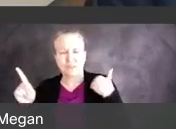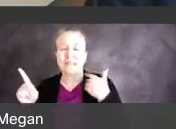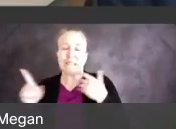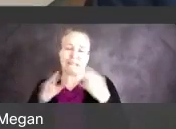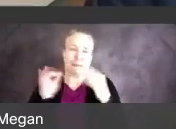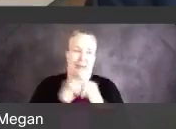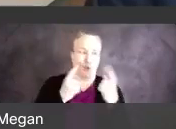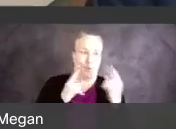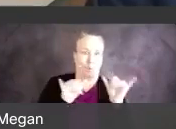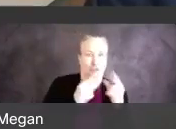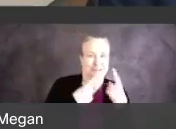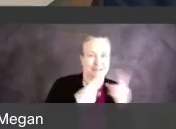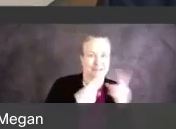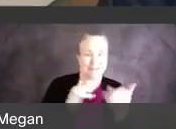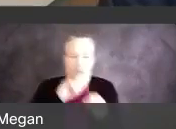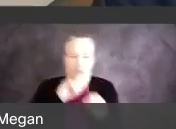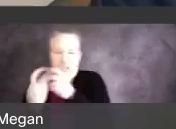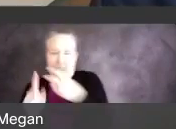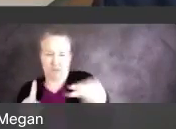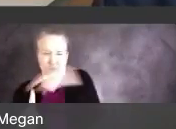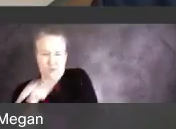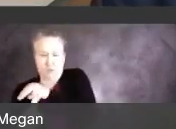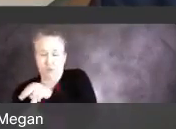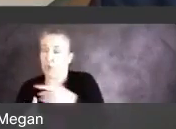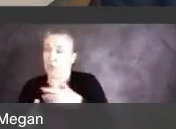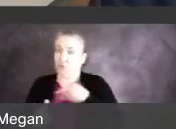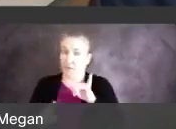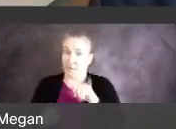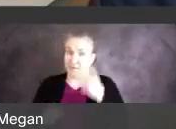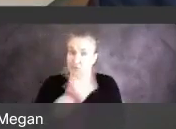you know do you think that this is the right metric to be using or is this kind of just